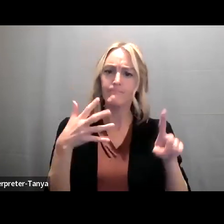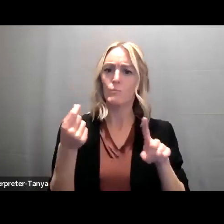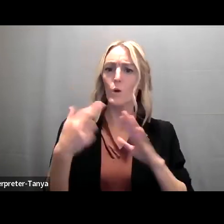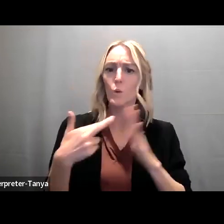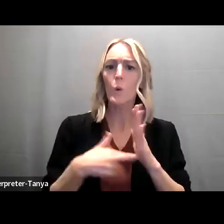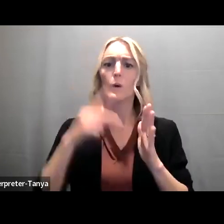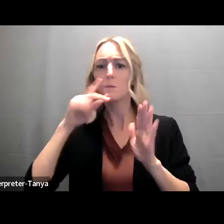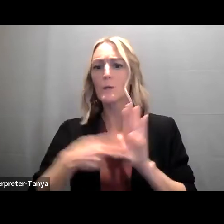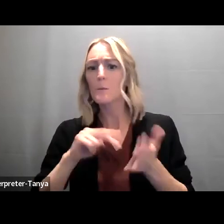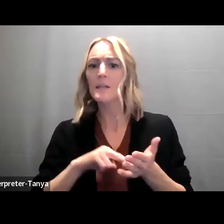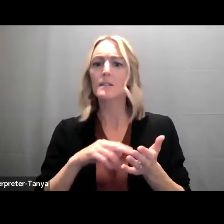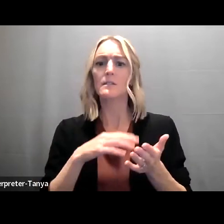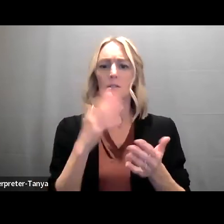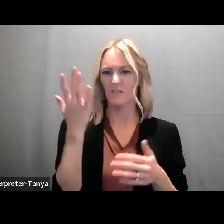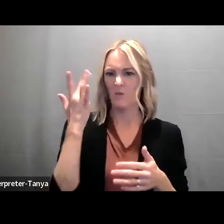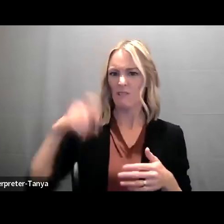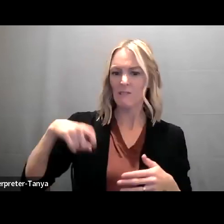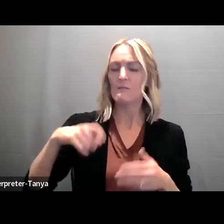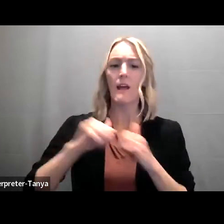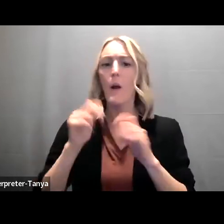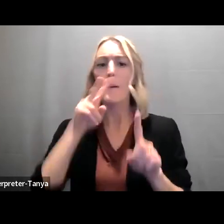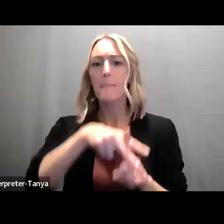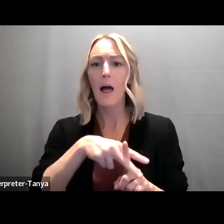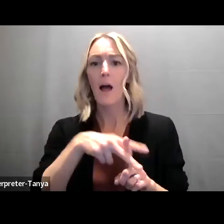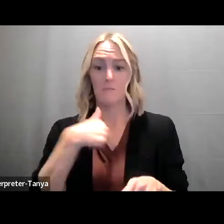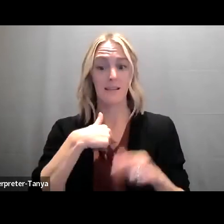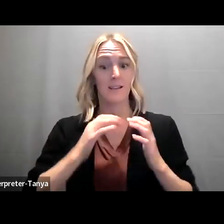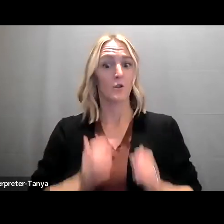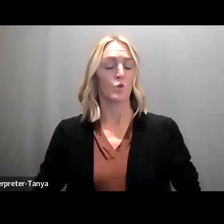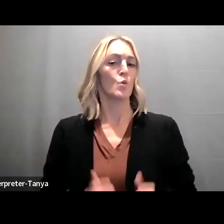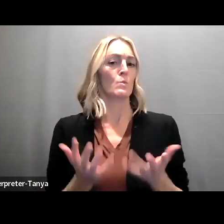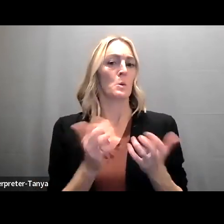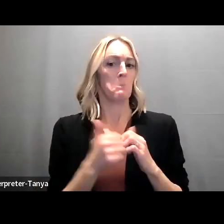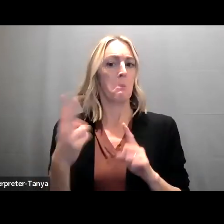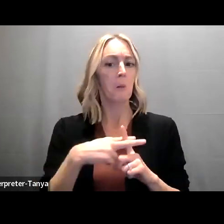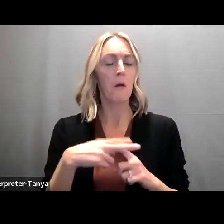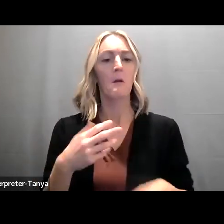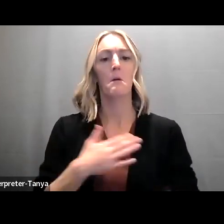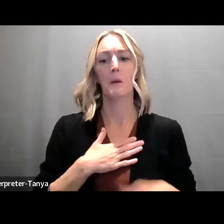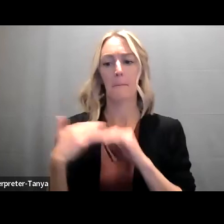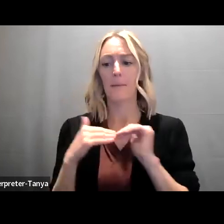Why is it needed? How does it apply to me as consumer and my peers with disabilities?